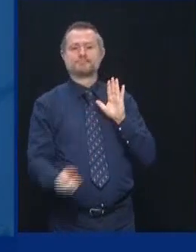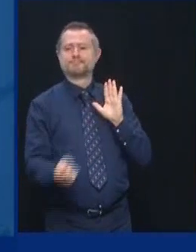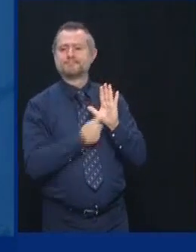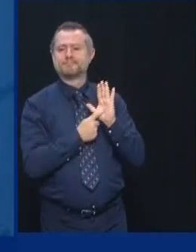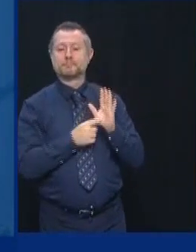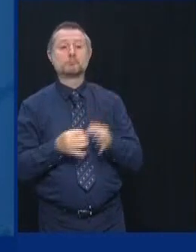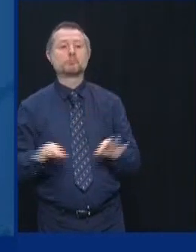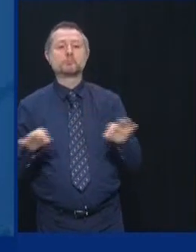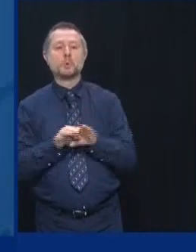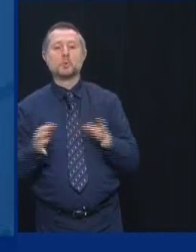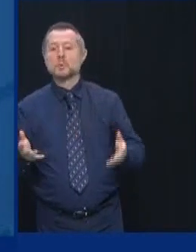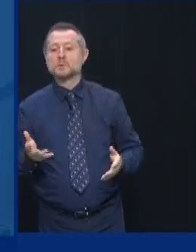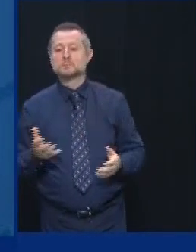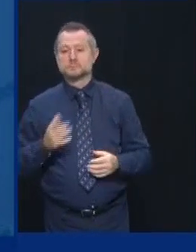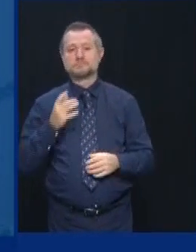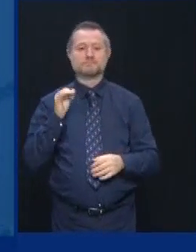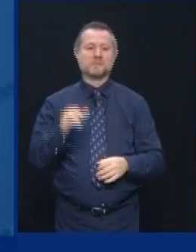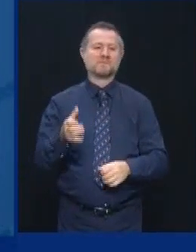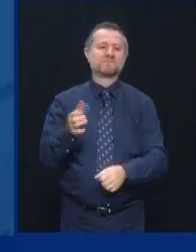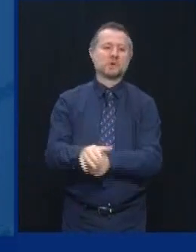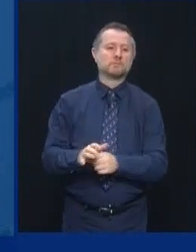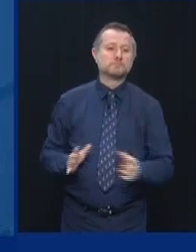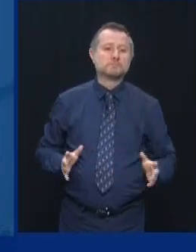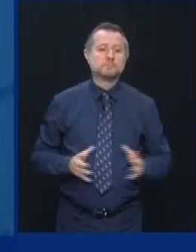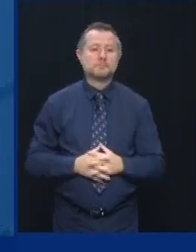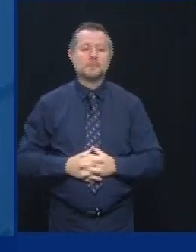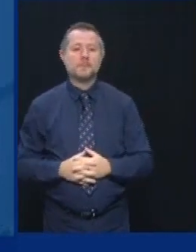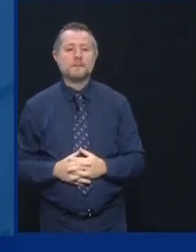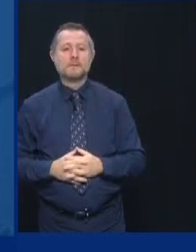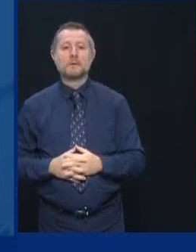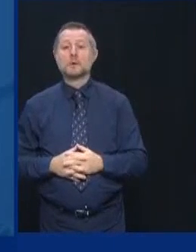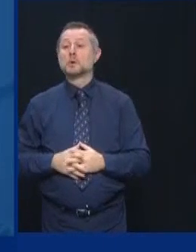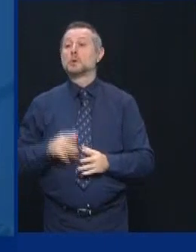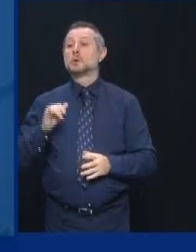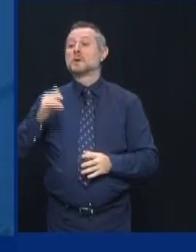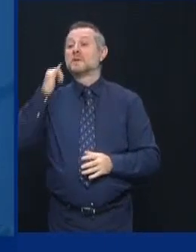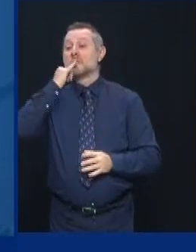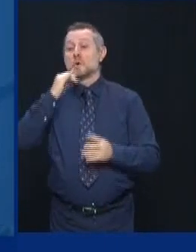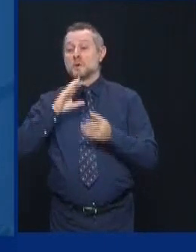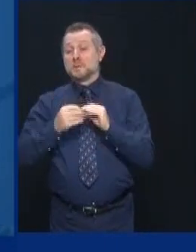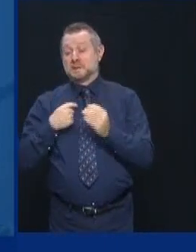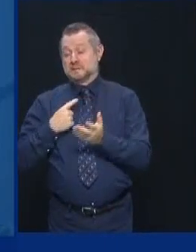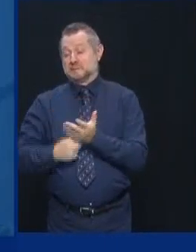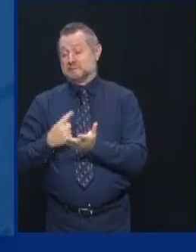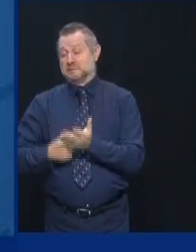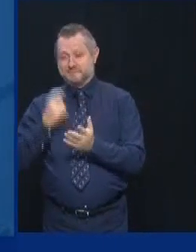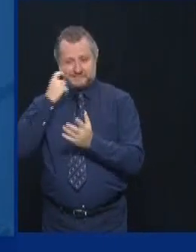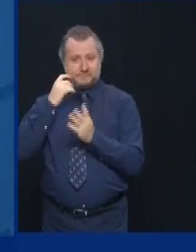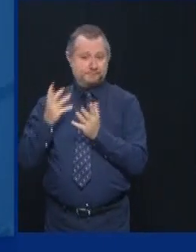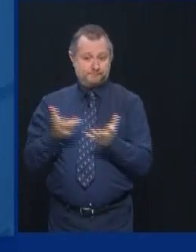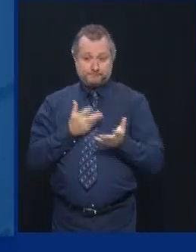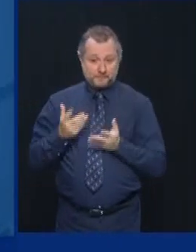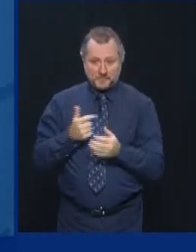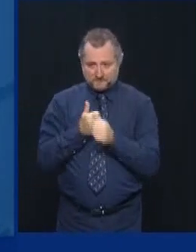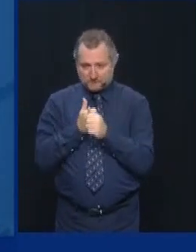BUT NONE OF THESE RULES ARE GOING TO MAKE A DARN IF YOU DON'T HAVE THE ENFORCEMENT.